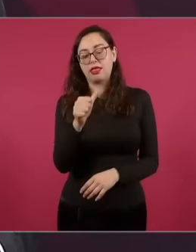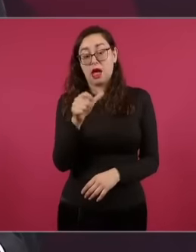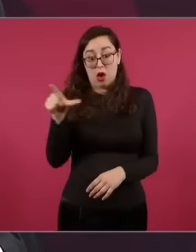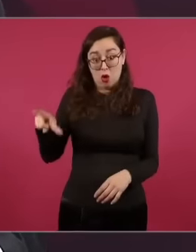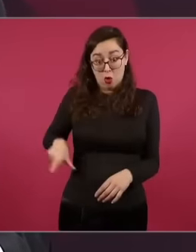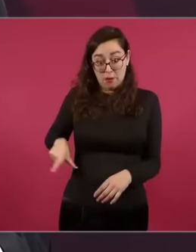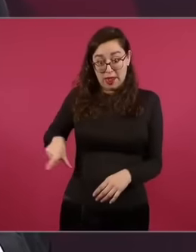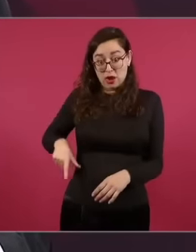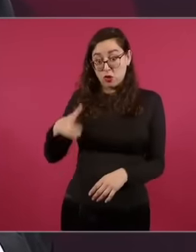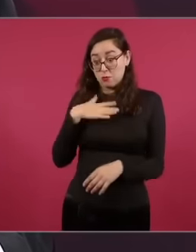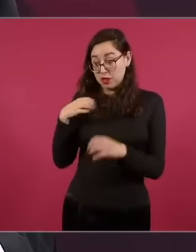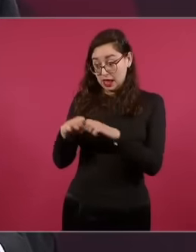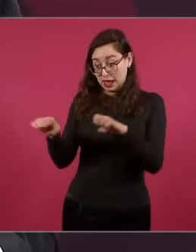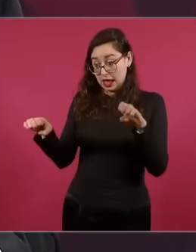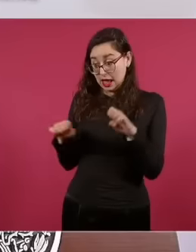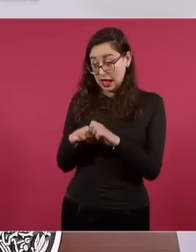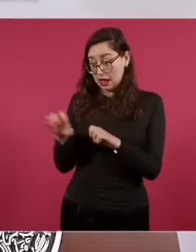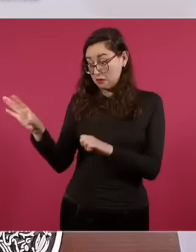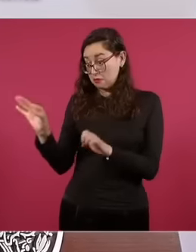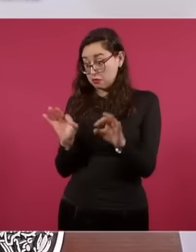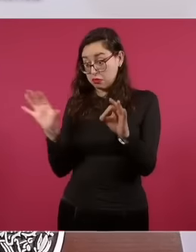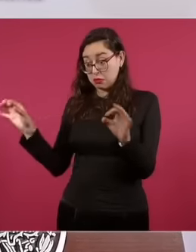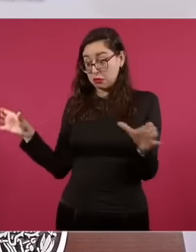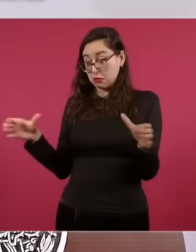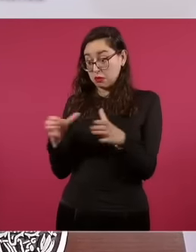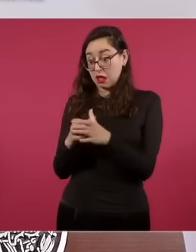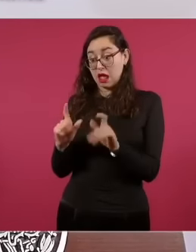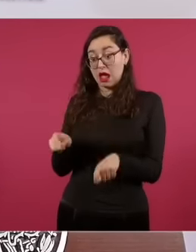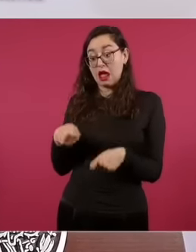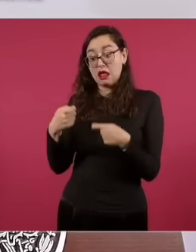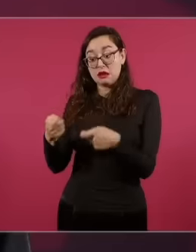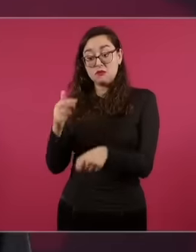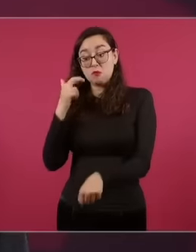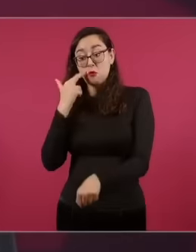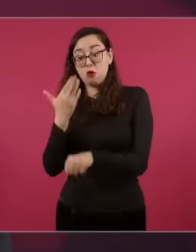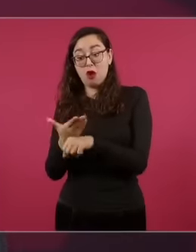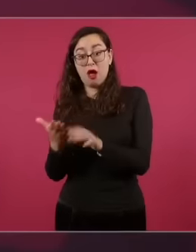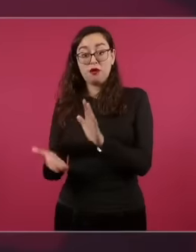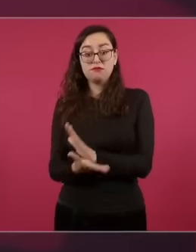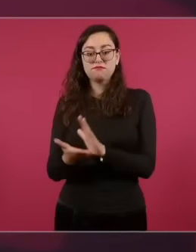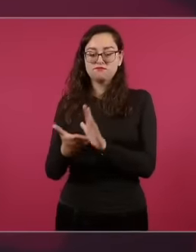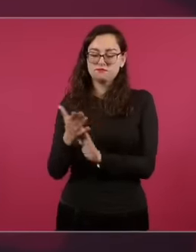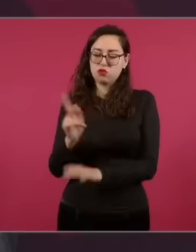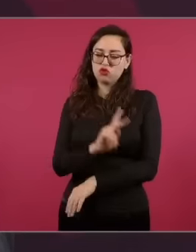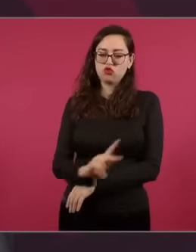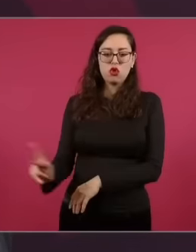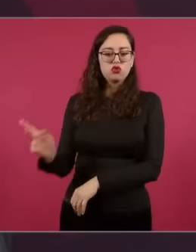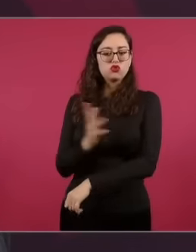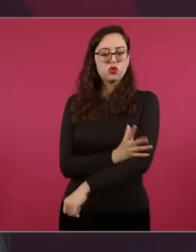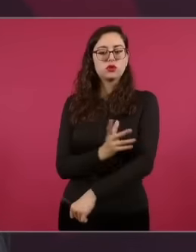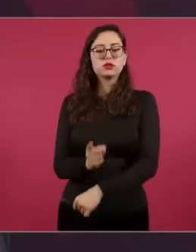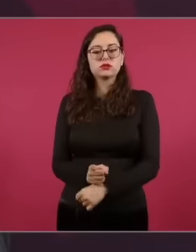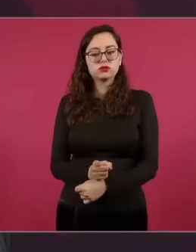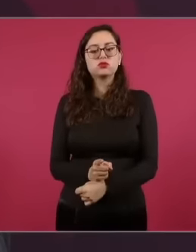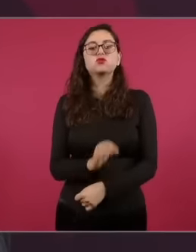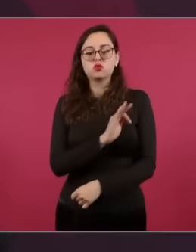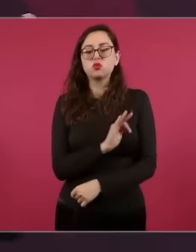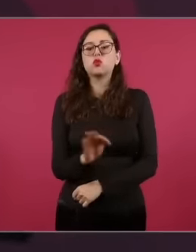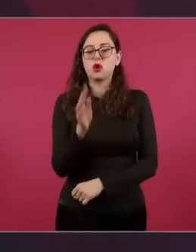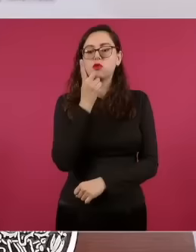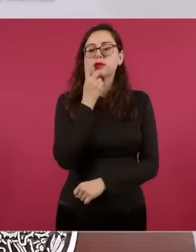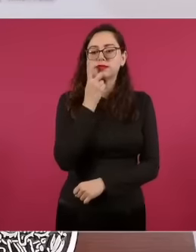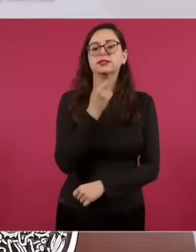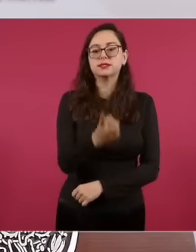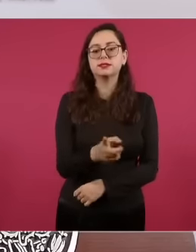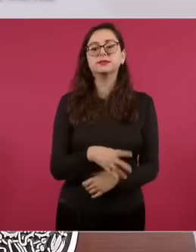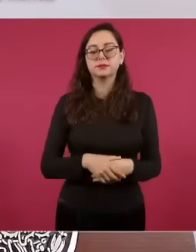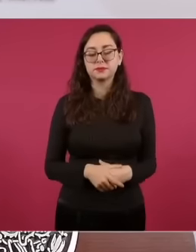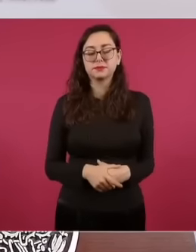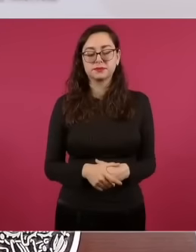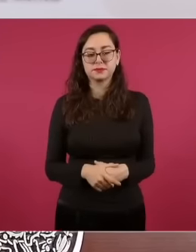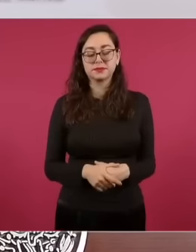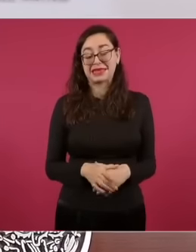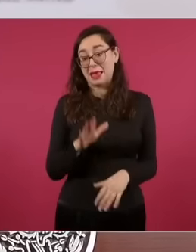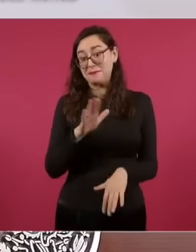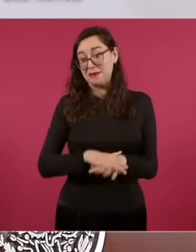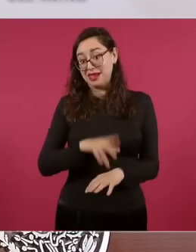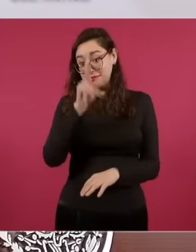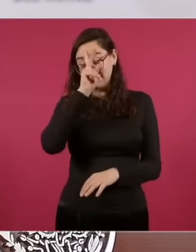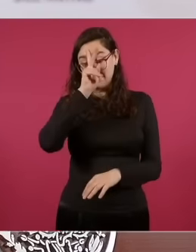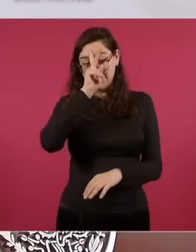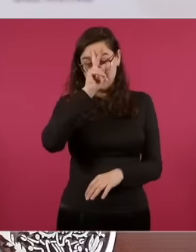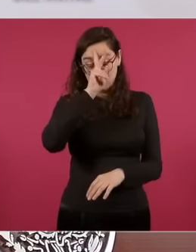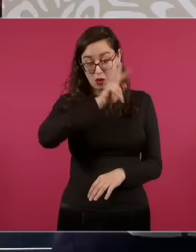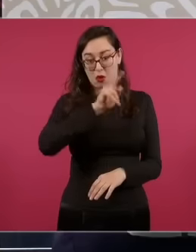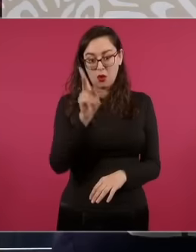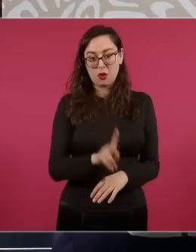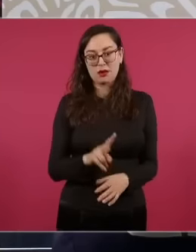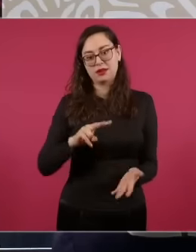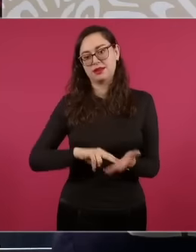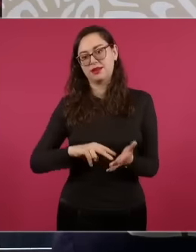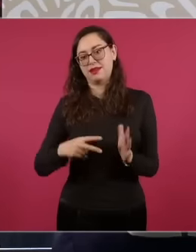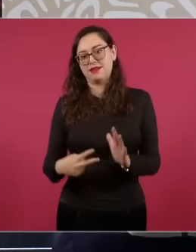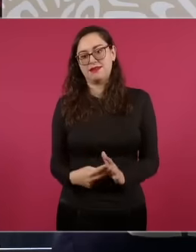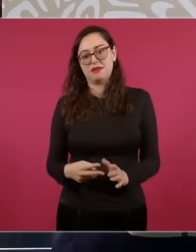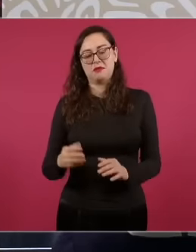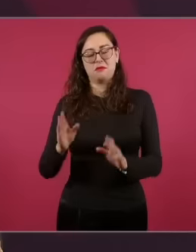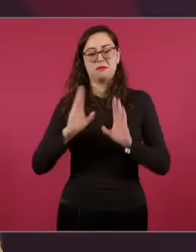those in charge of the works, act honestly. and much more military engineers